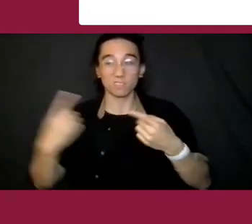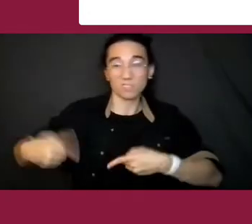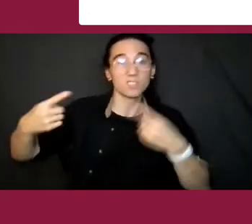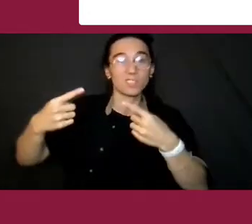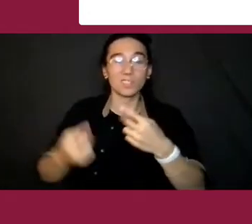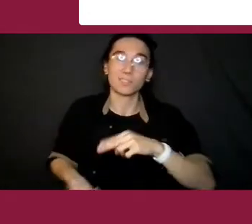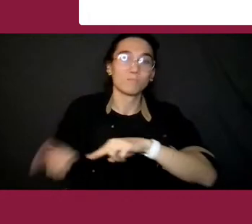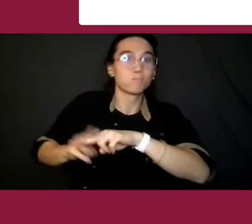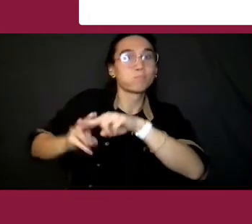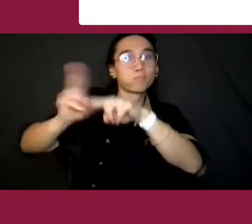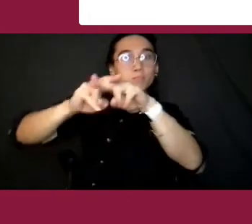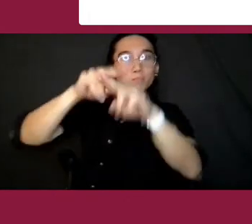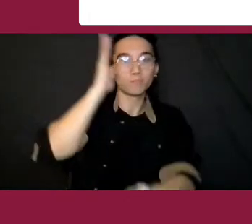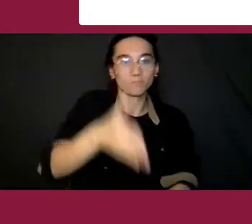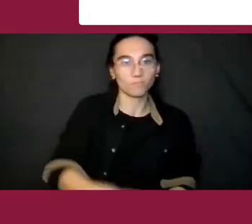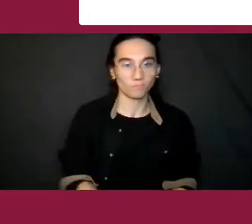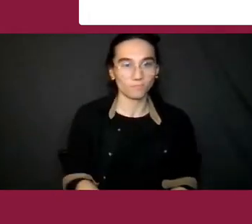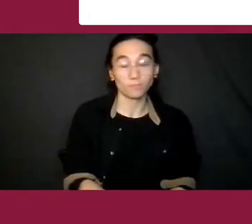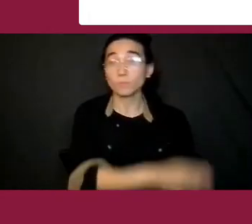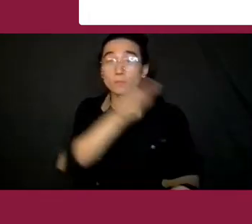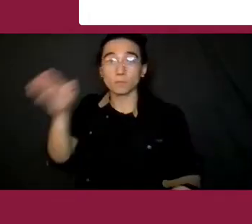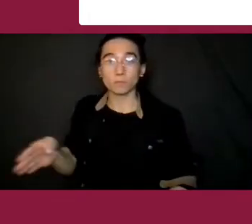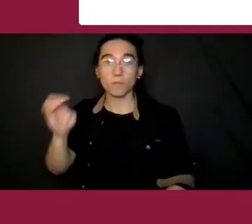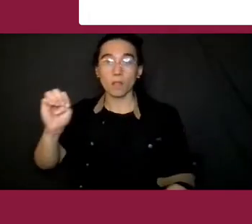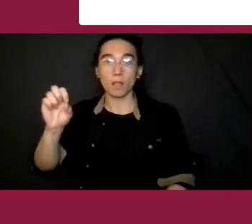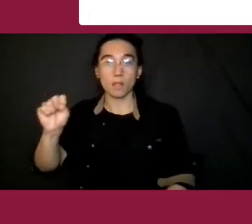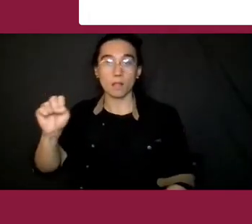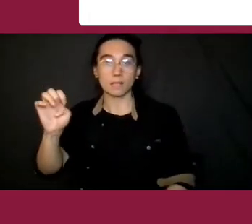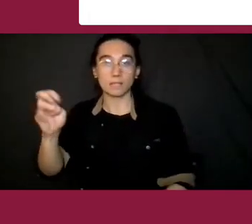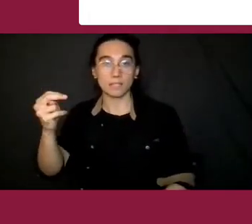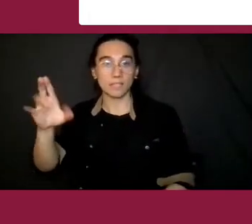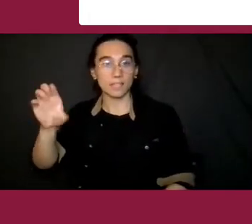and others, leading to meaningful and satisfying relationships.